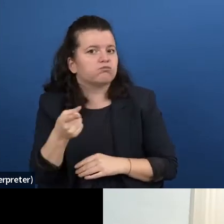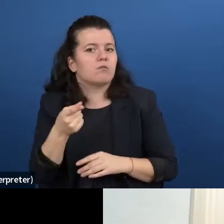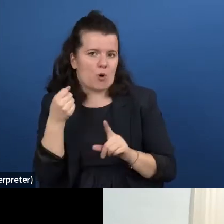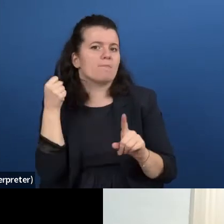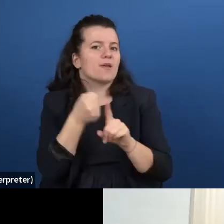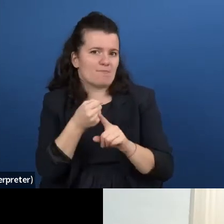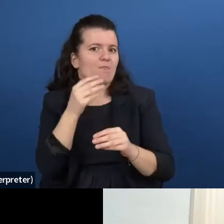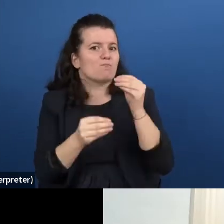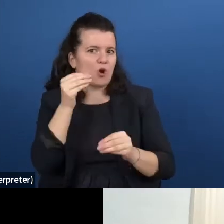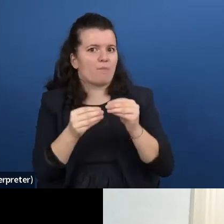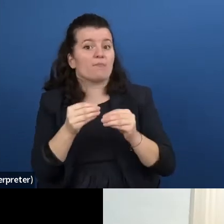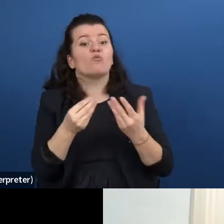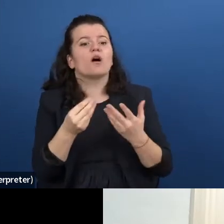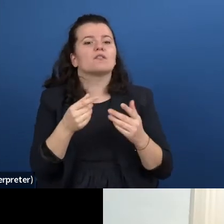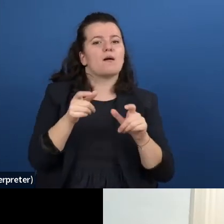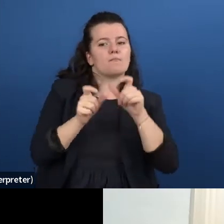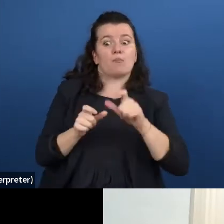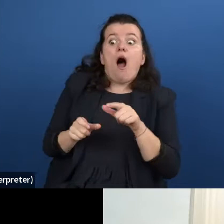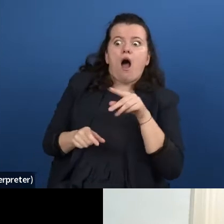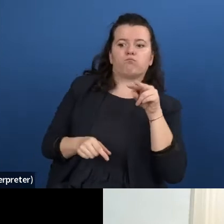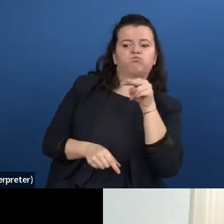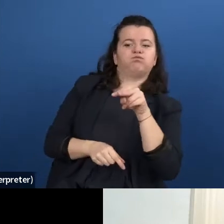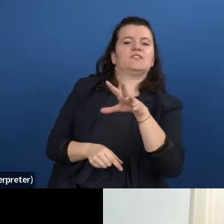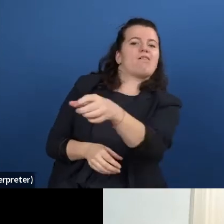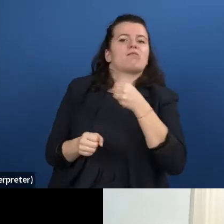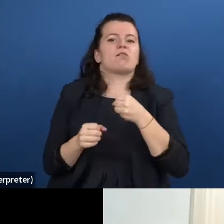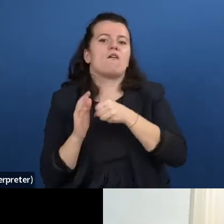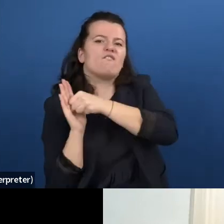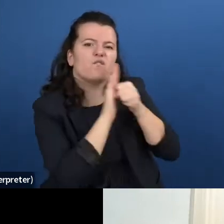about the exploitation and sexual assault faced